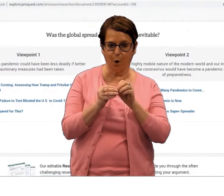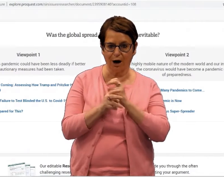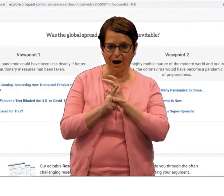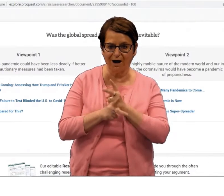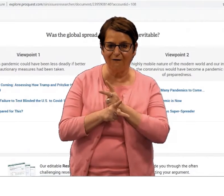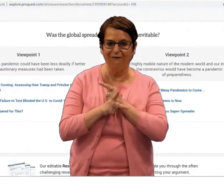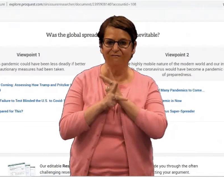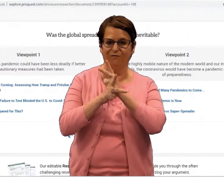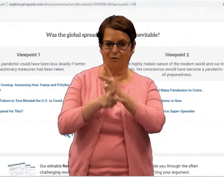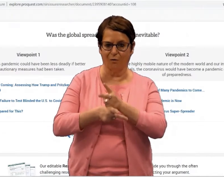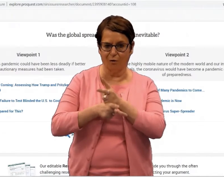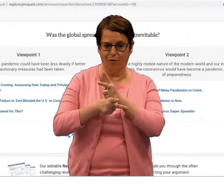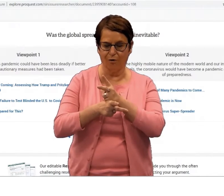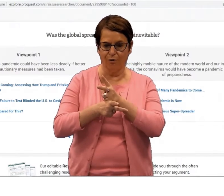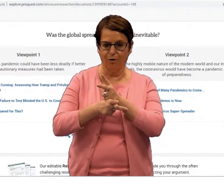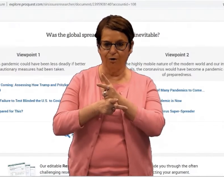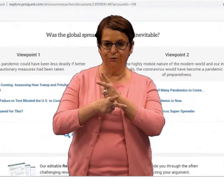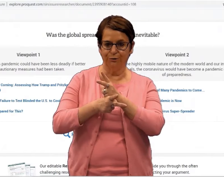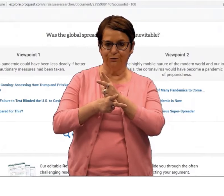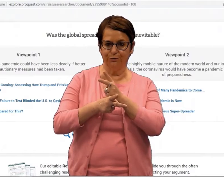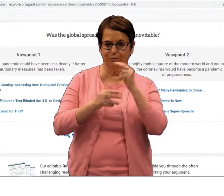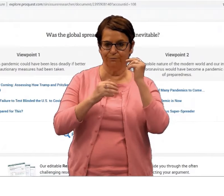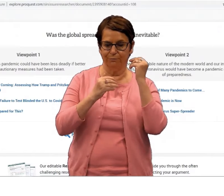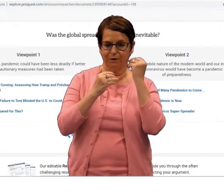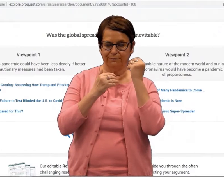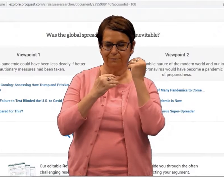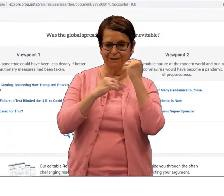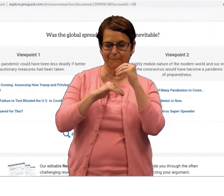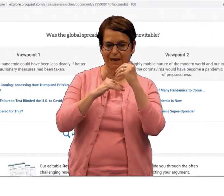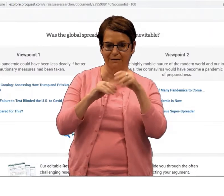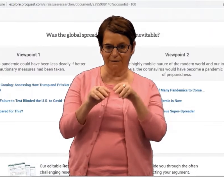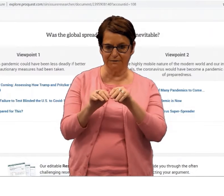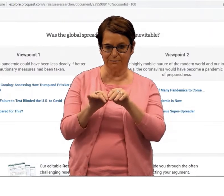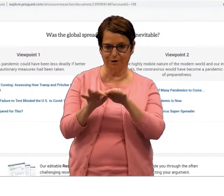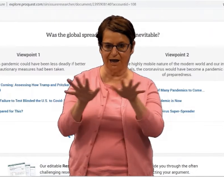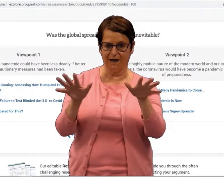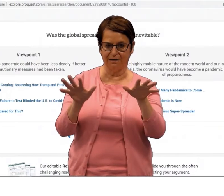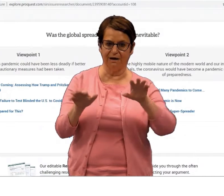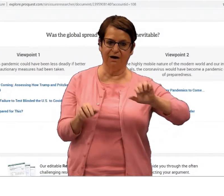Some people think that we should be more careful and limit the spread.